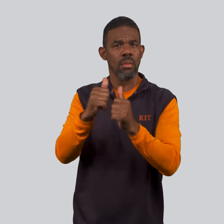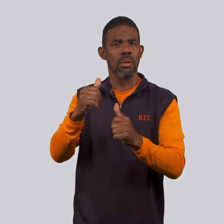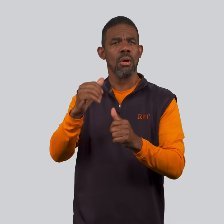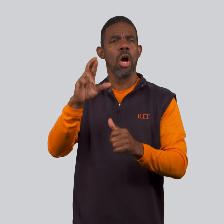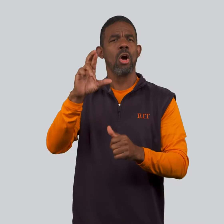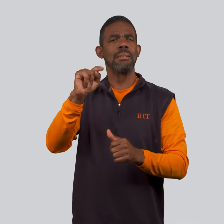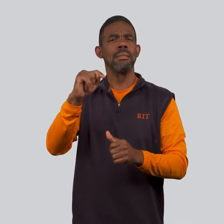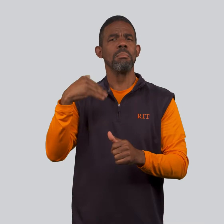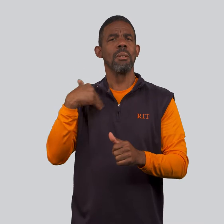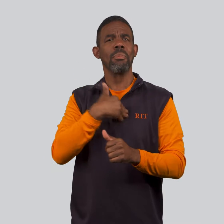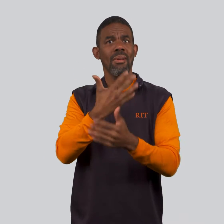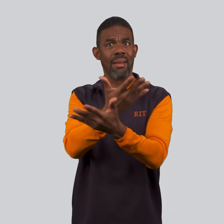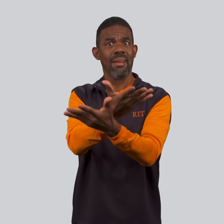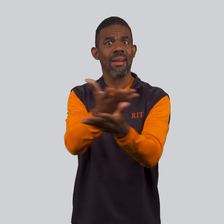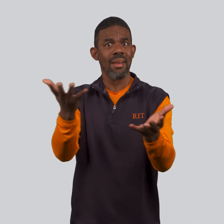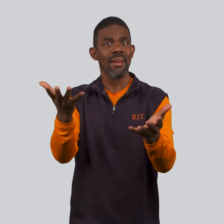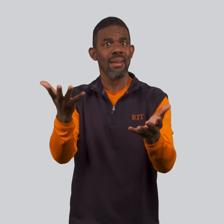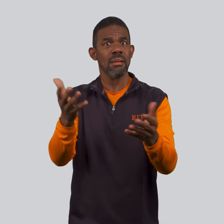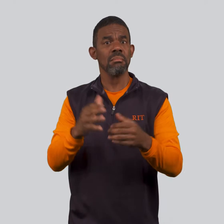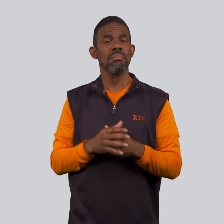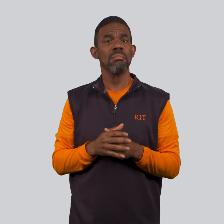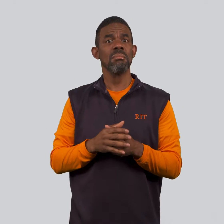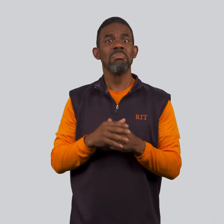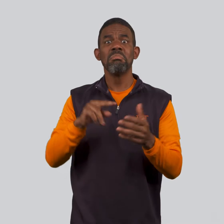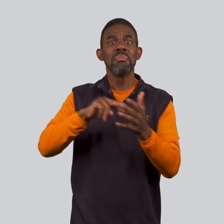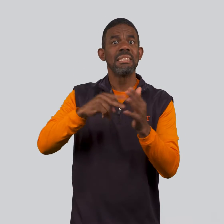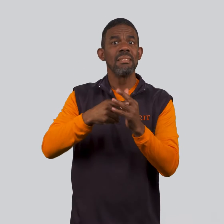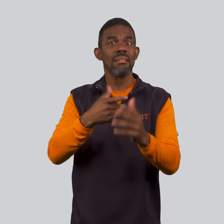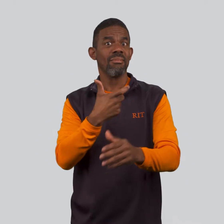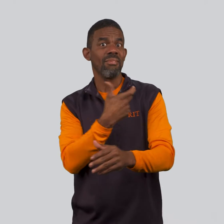from COVID-19 among our RIT members,